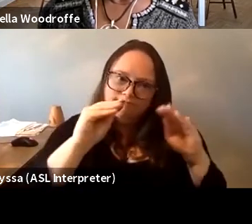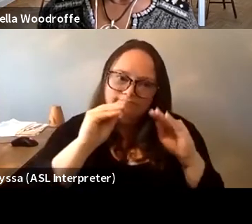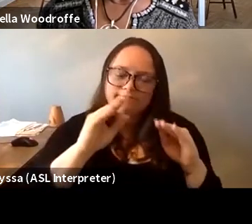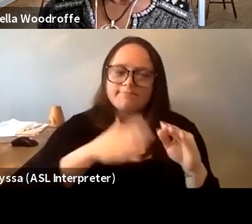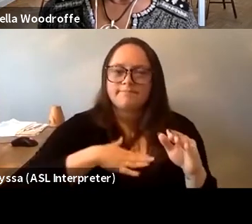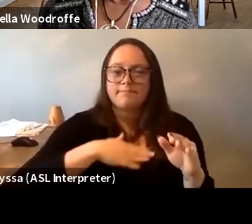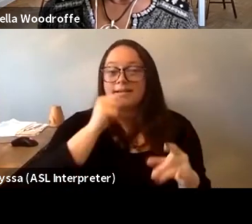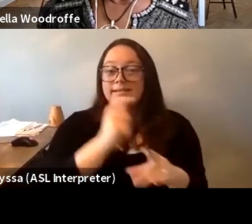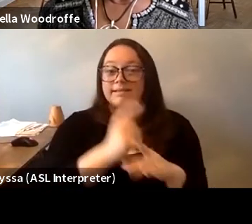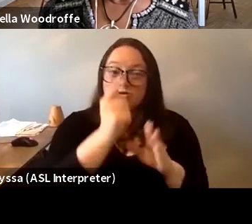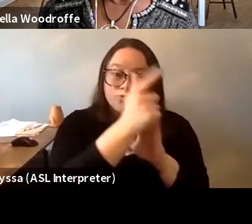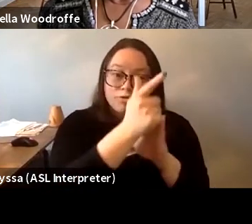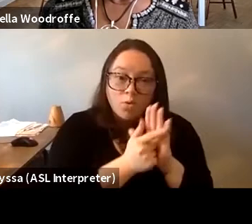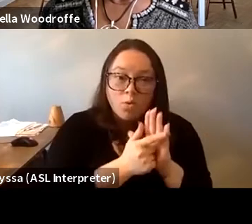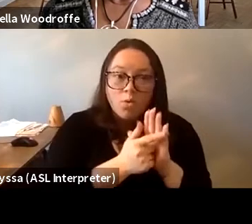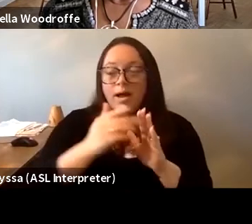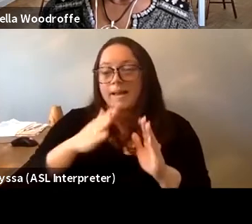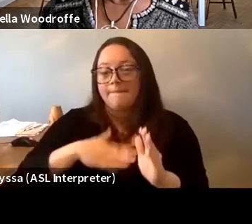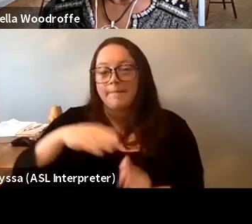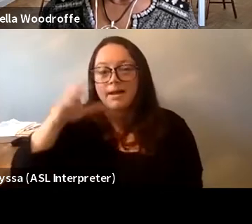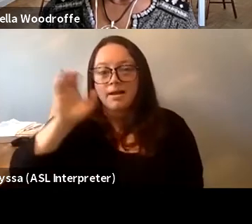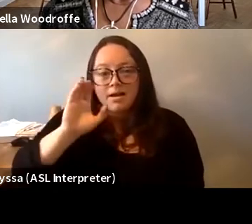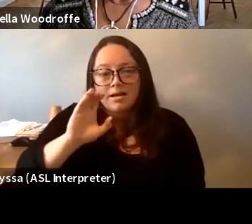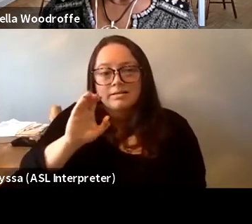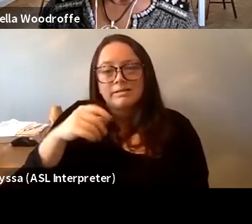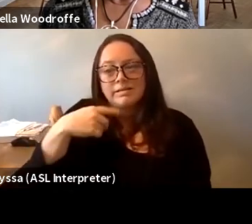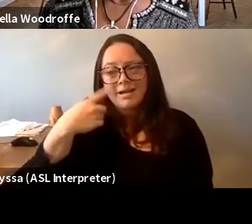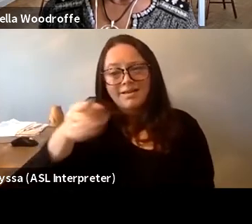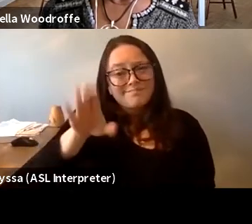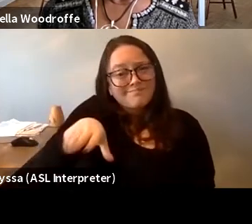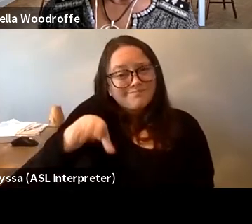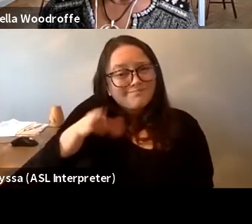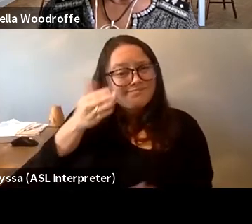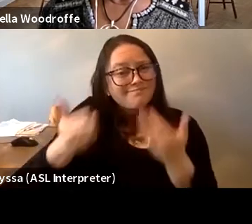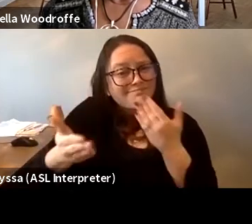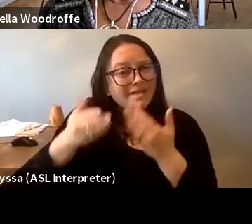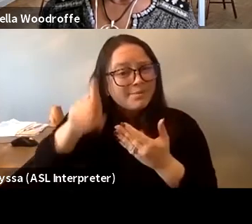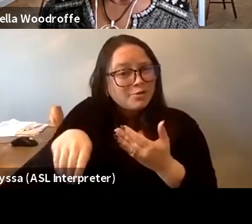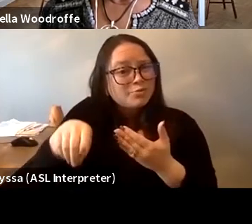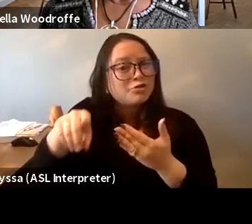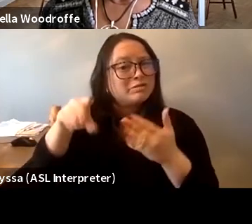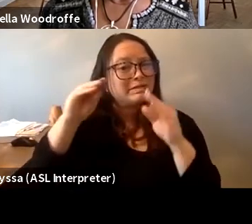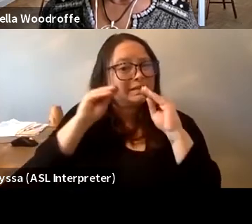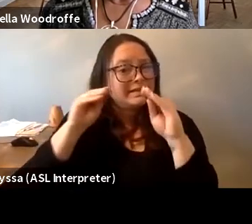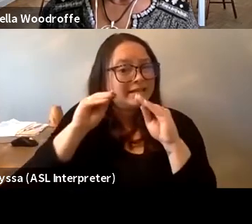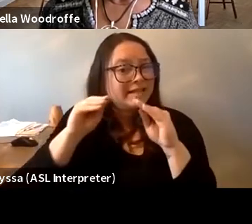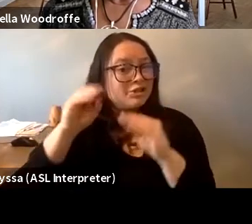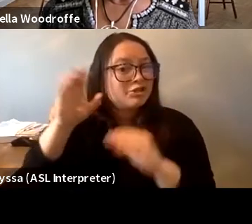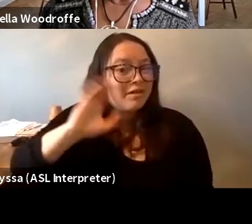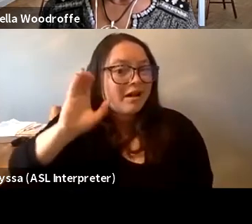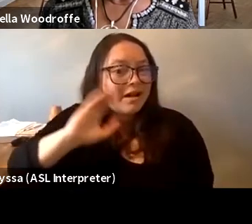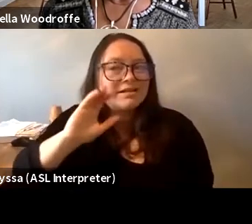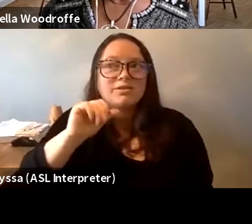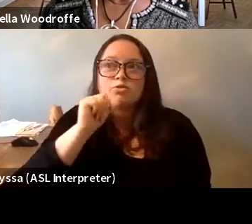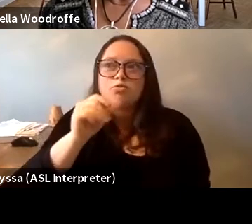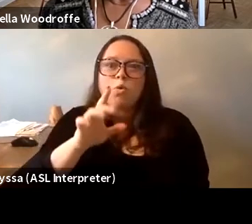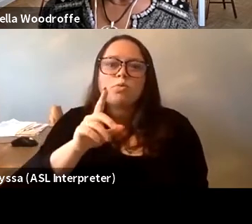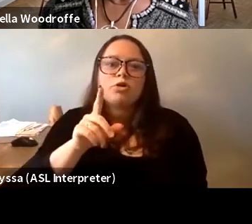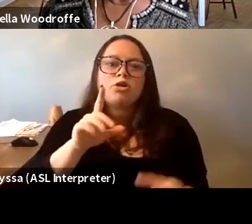maybe teach your, you know, the the cousins to not at least talk in front of him, because he does understand. But it's a process,